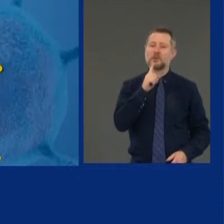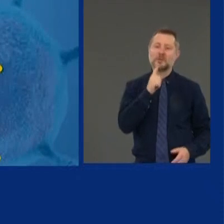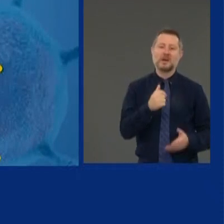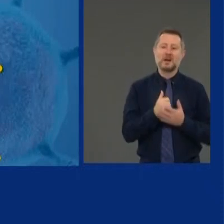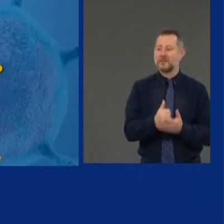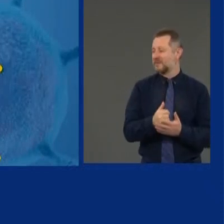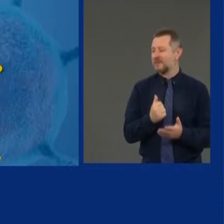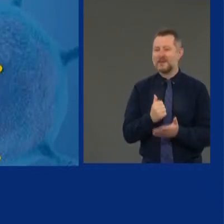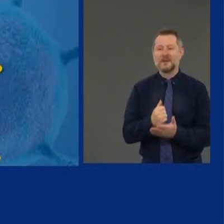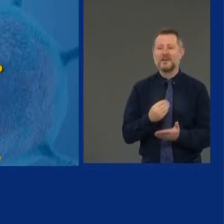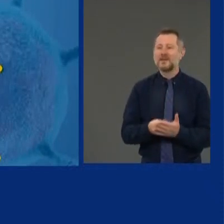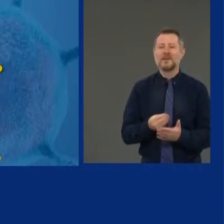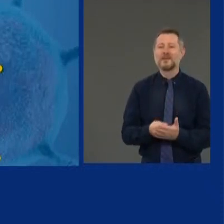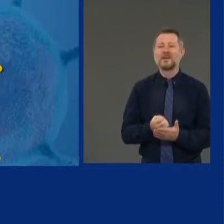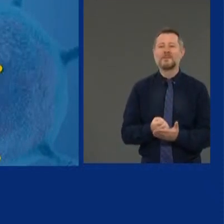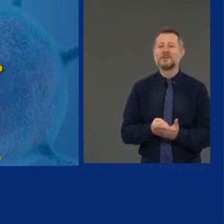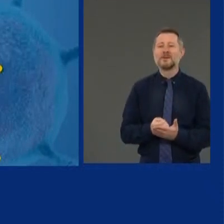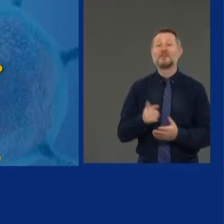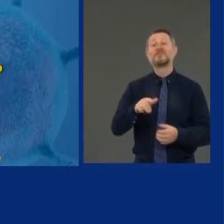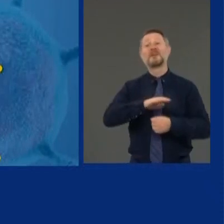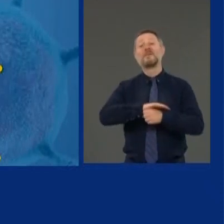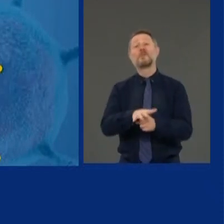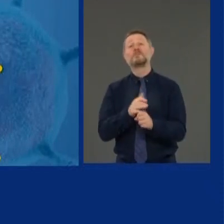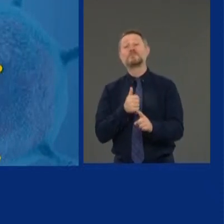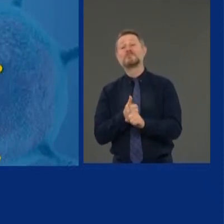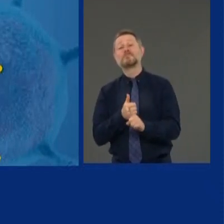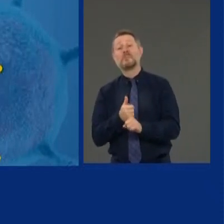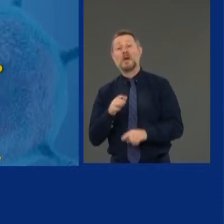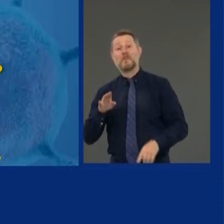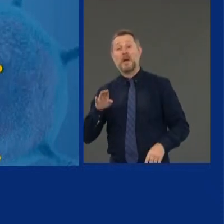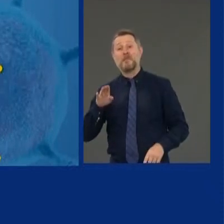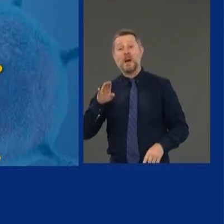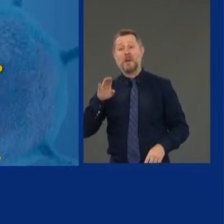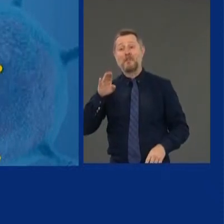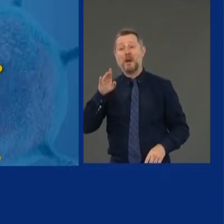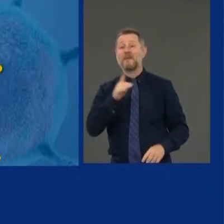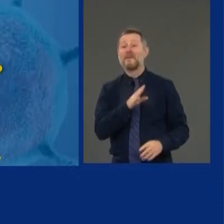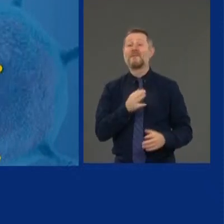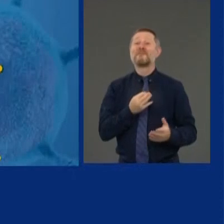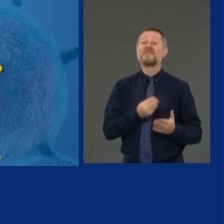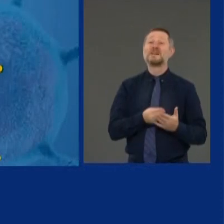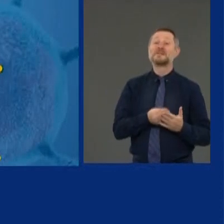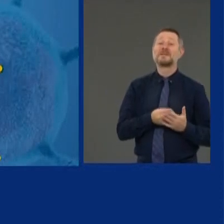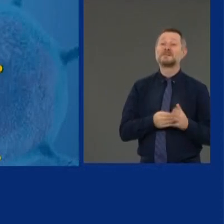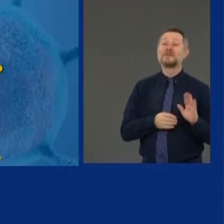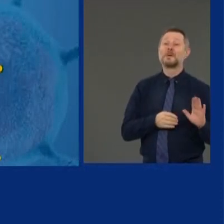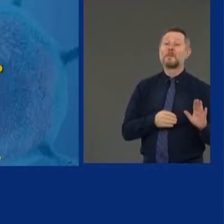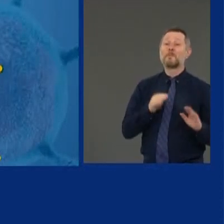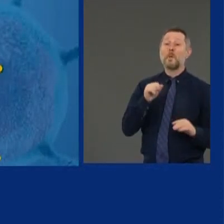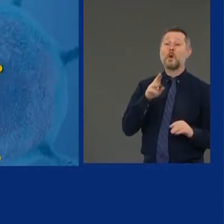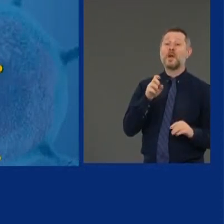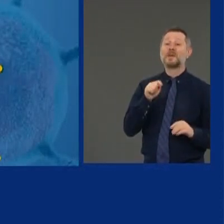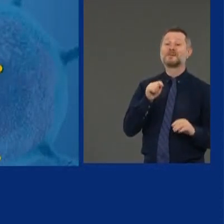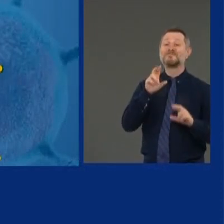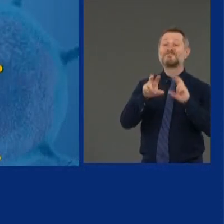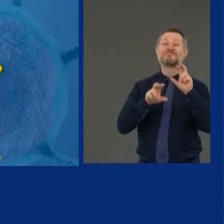THAT DOESN'T HELP THE ECONOMY.